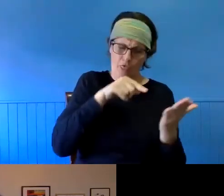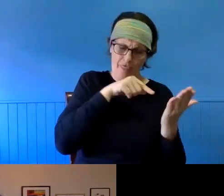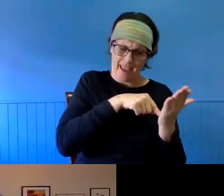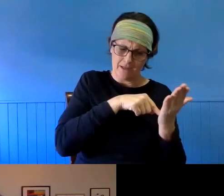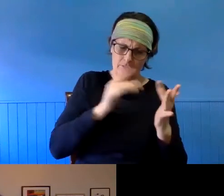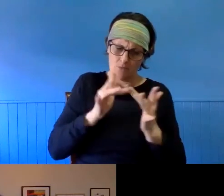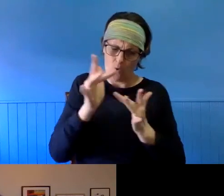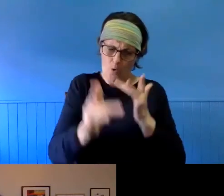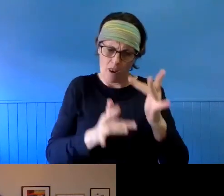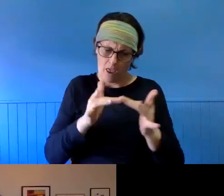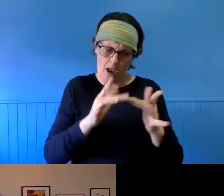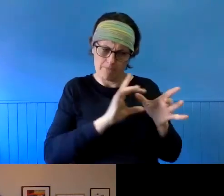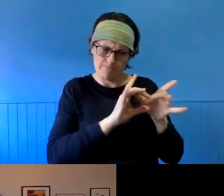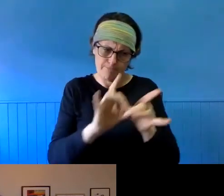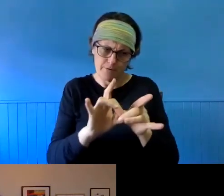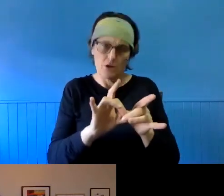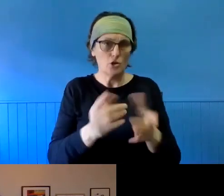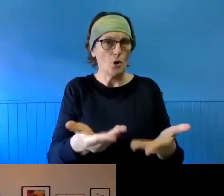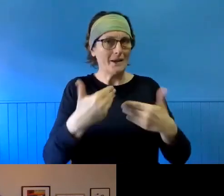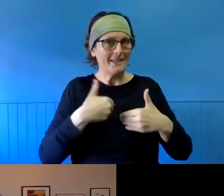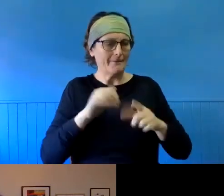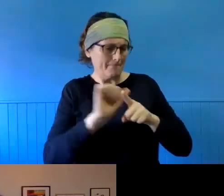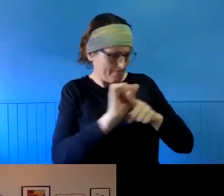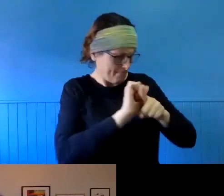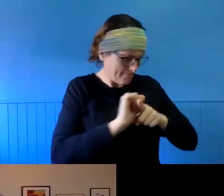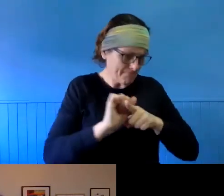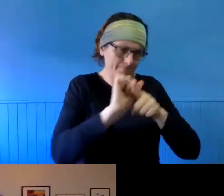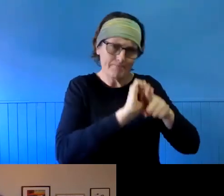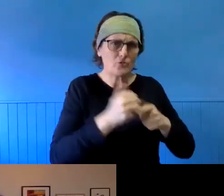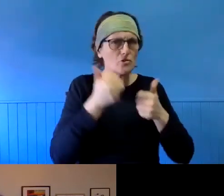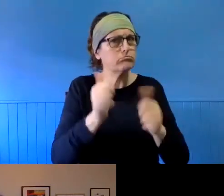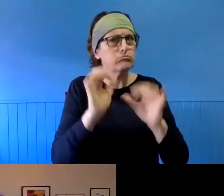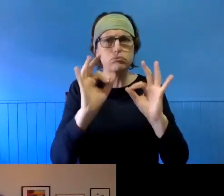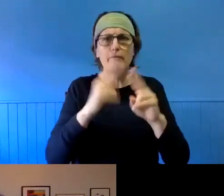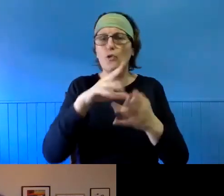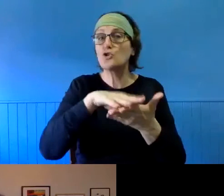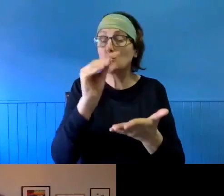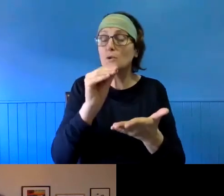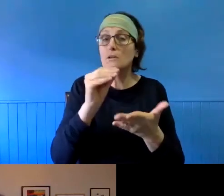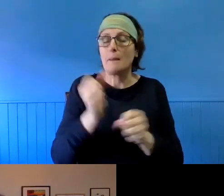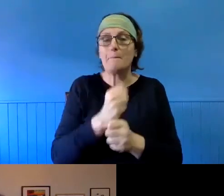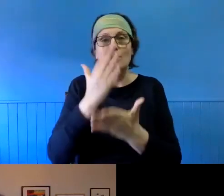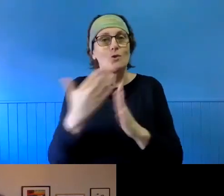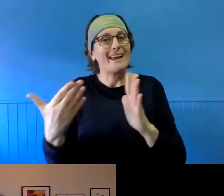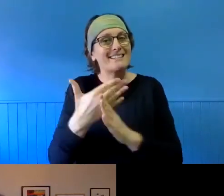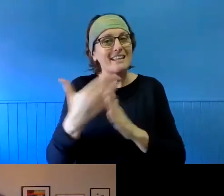So they really are rich environments for our students and we can make sure they're accessible for all, there's